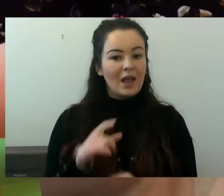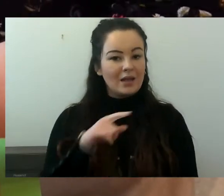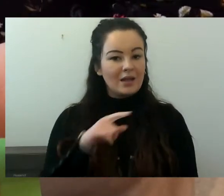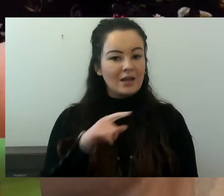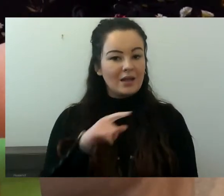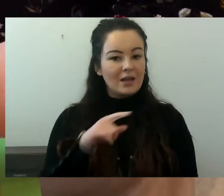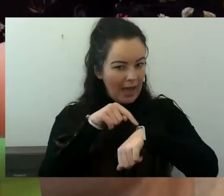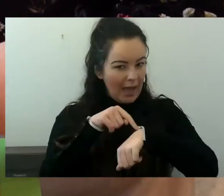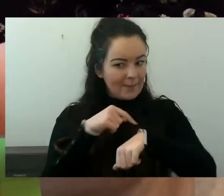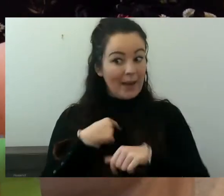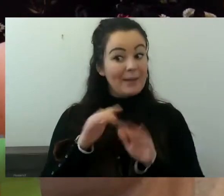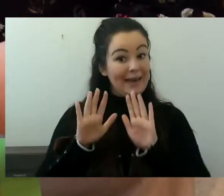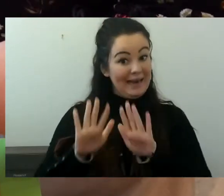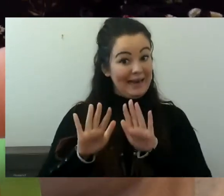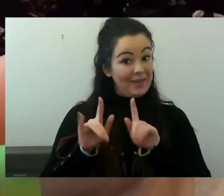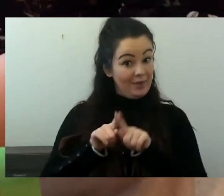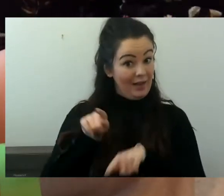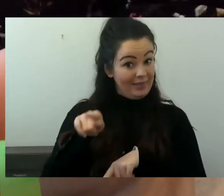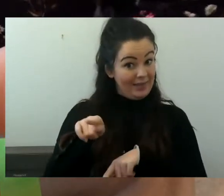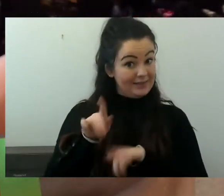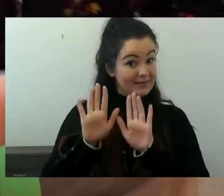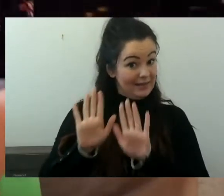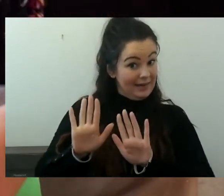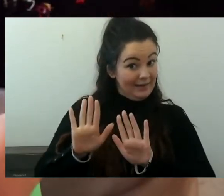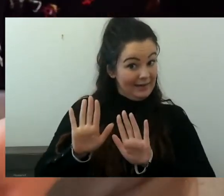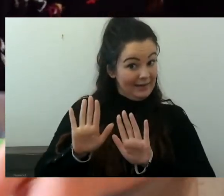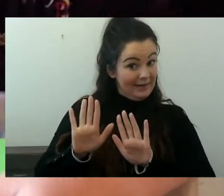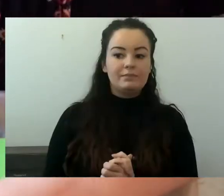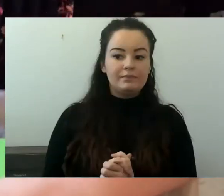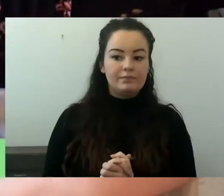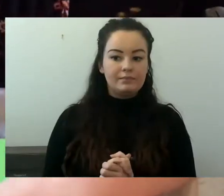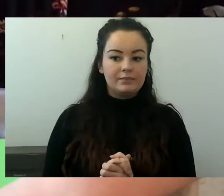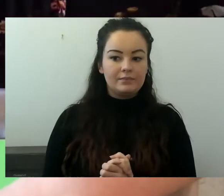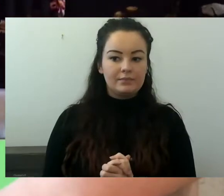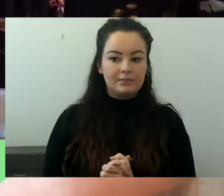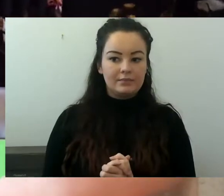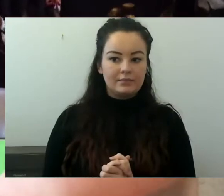and just because of time I'm just going to leave that there